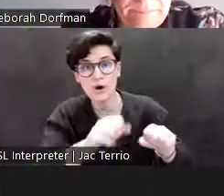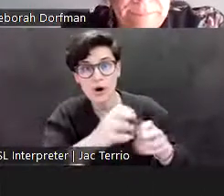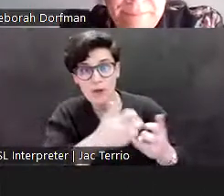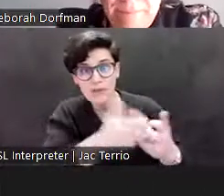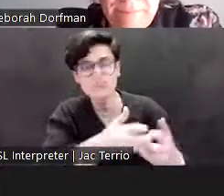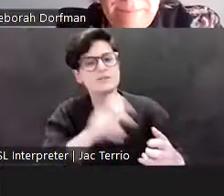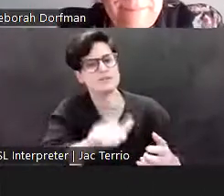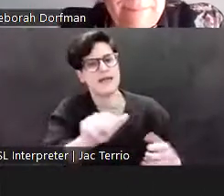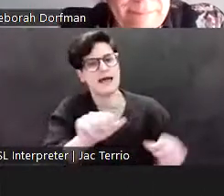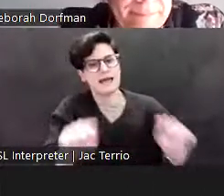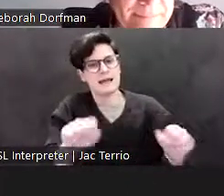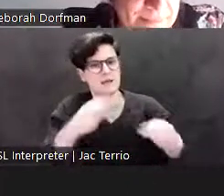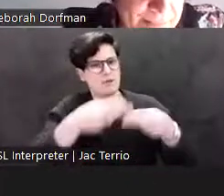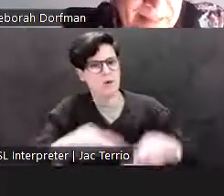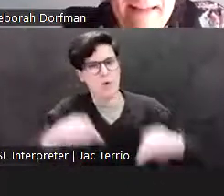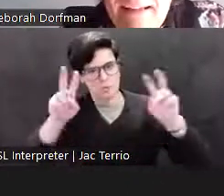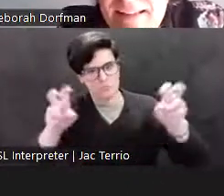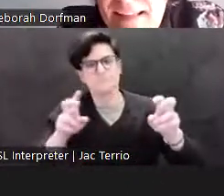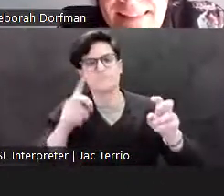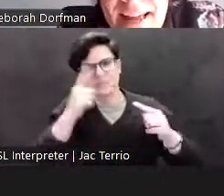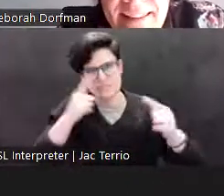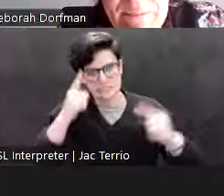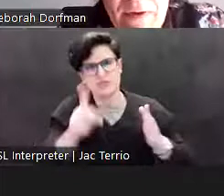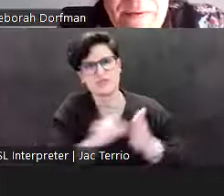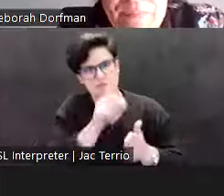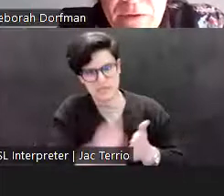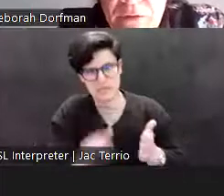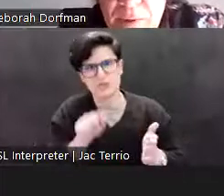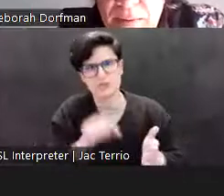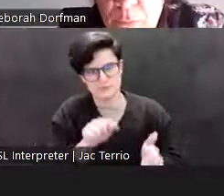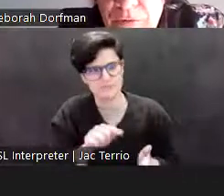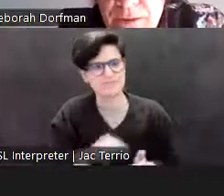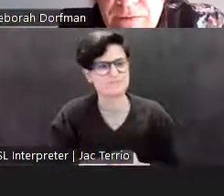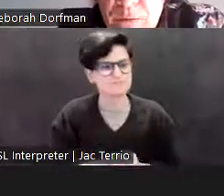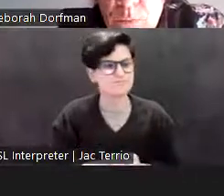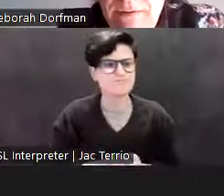to dip thanks Kathy. 15:13:14 So you may be working. So what is